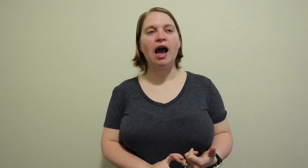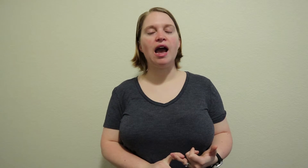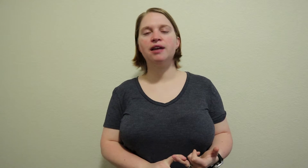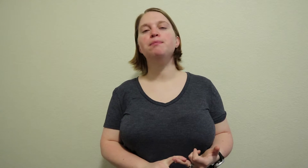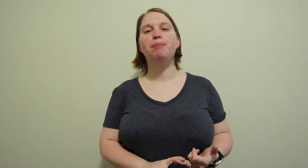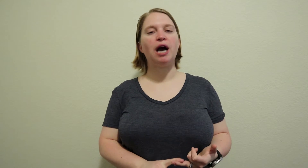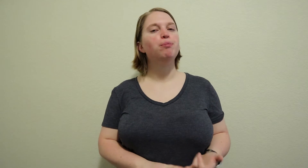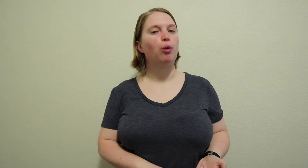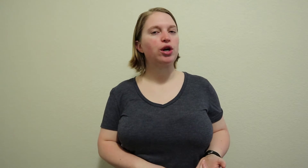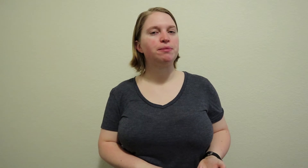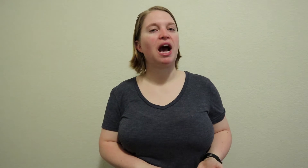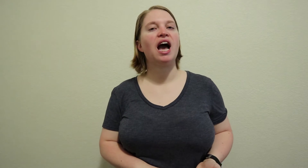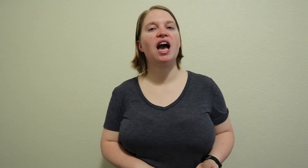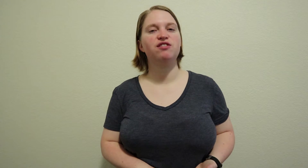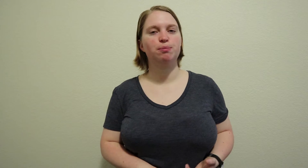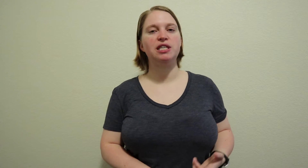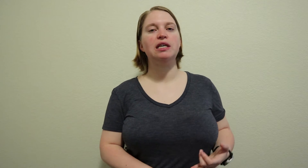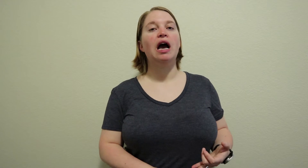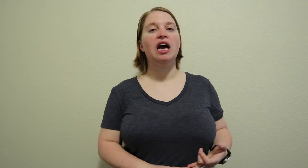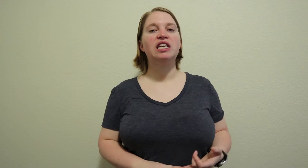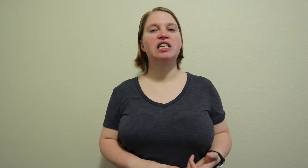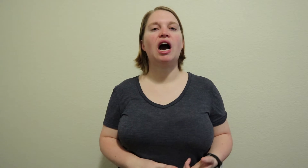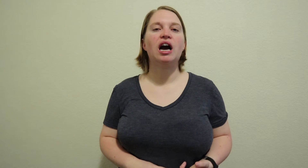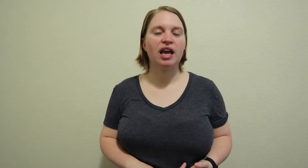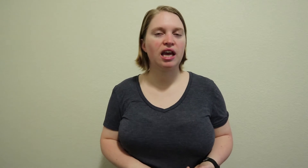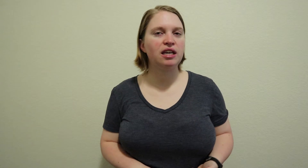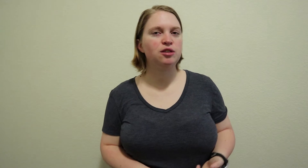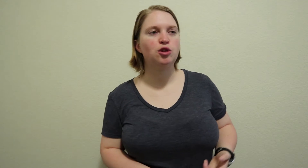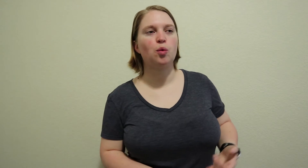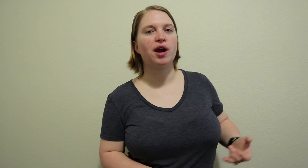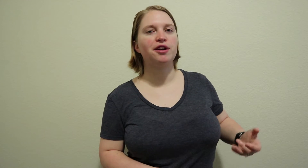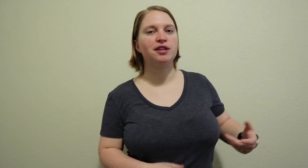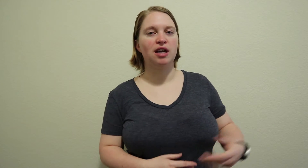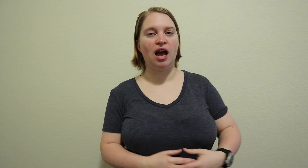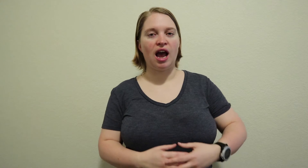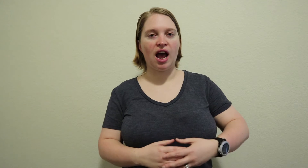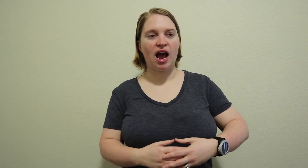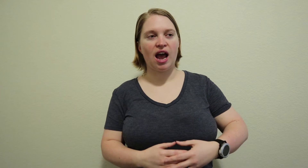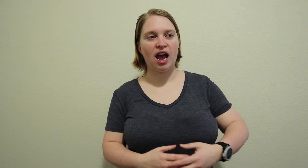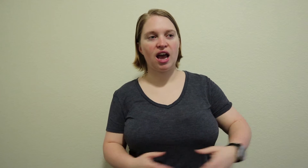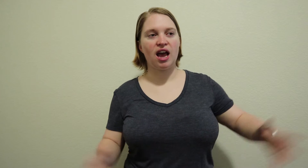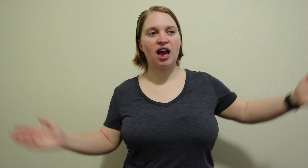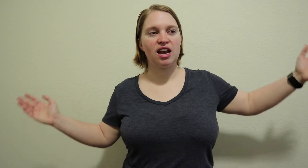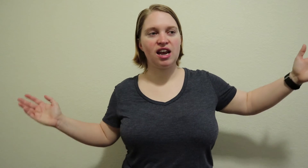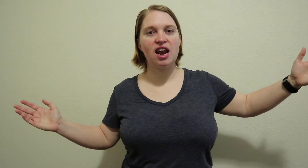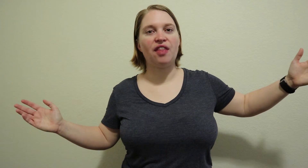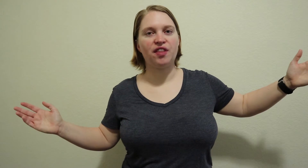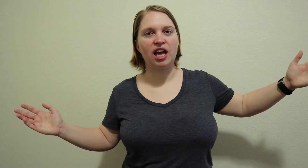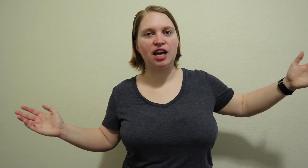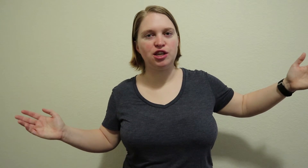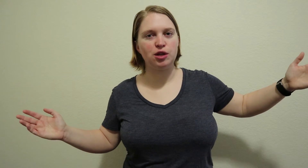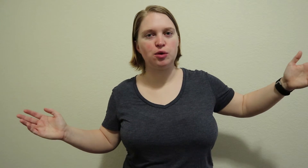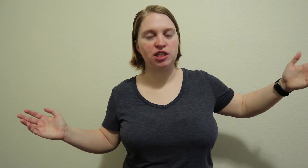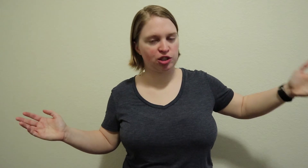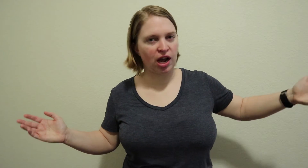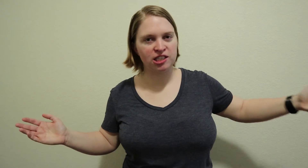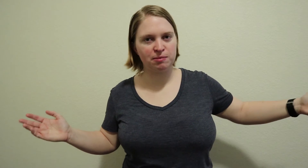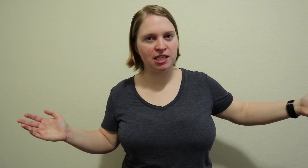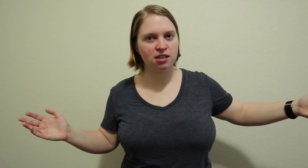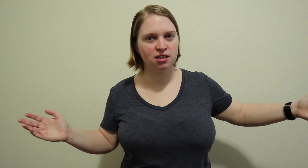and by boredom, I have to be dying to where that nothing I do distracts me